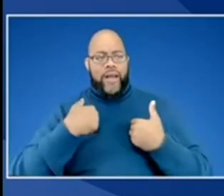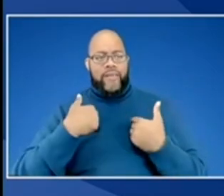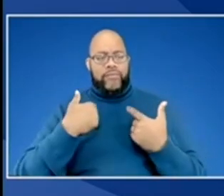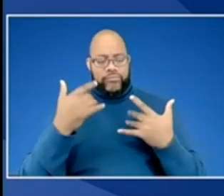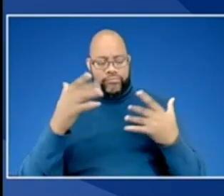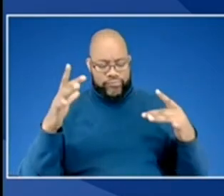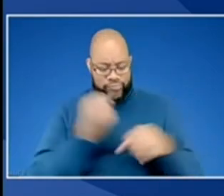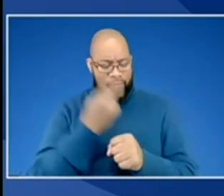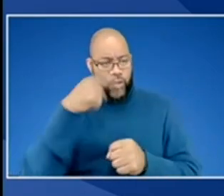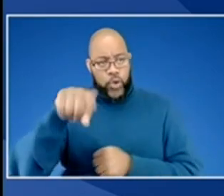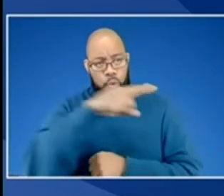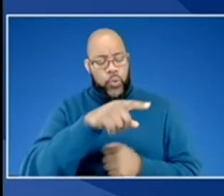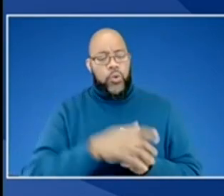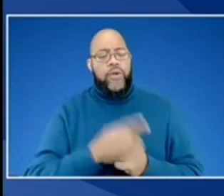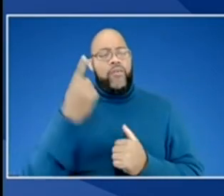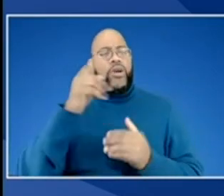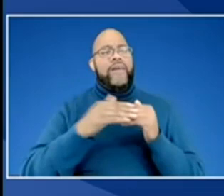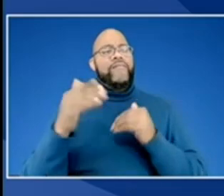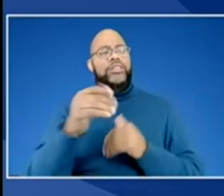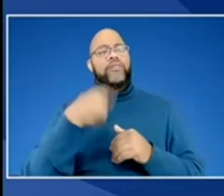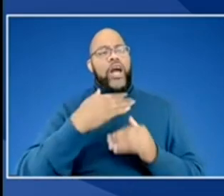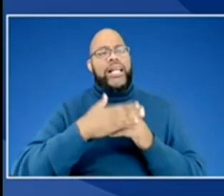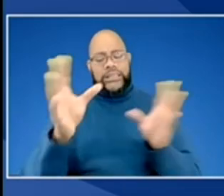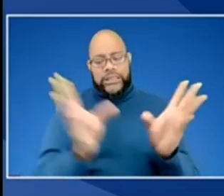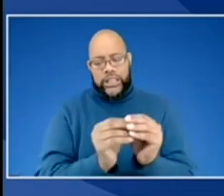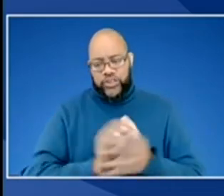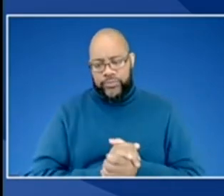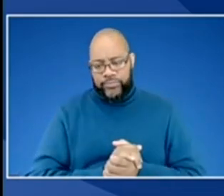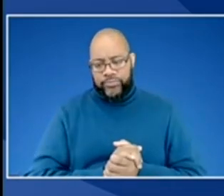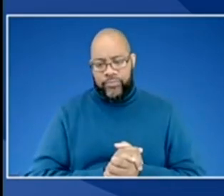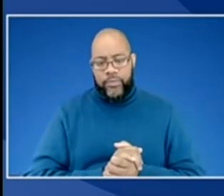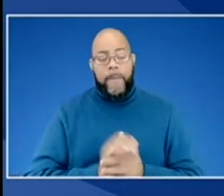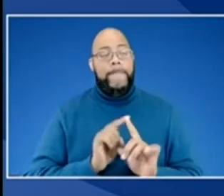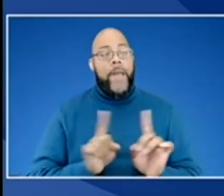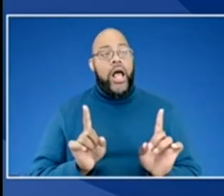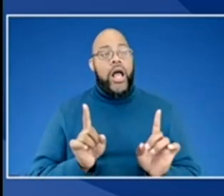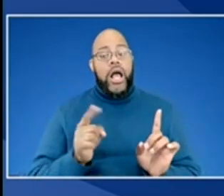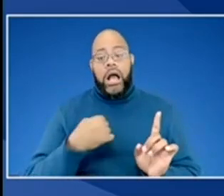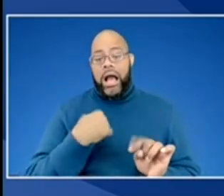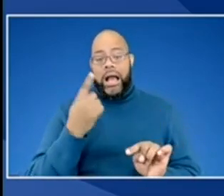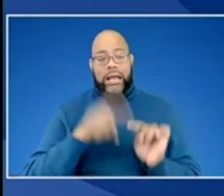guys for- in advance of our next session, but I cannot guarantee that it will be